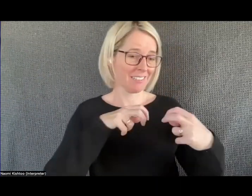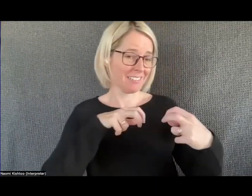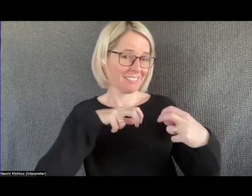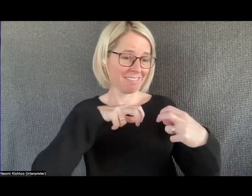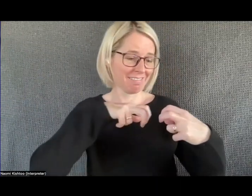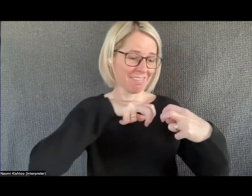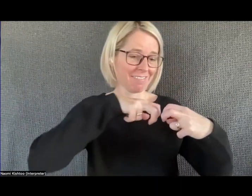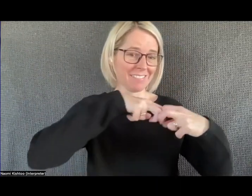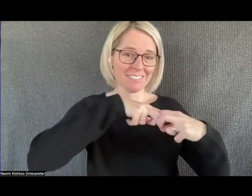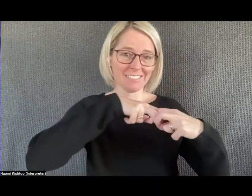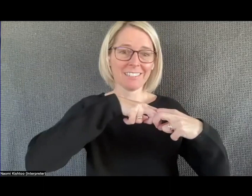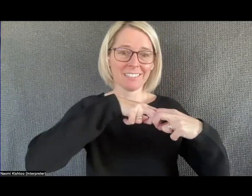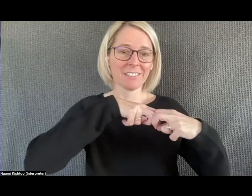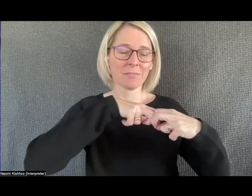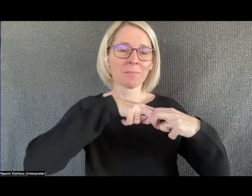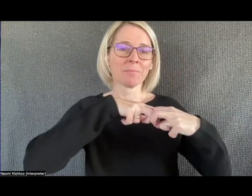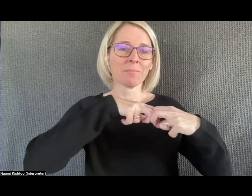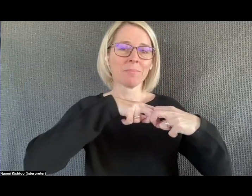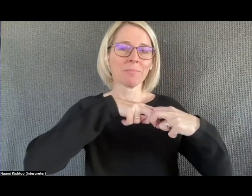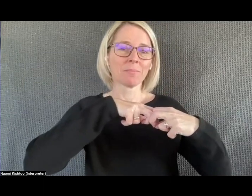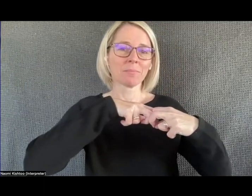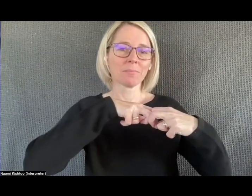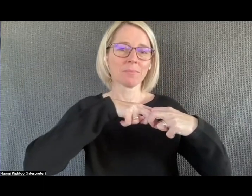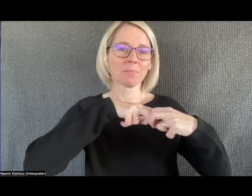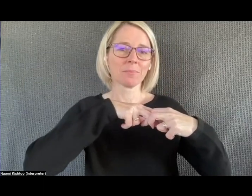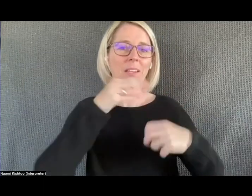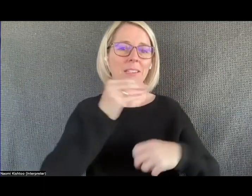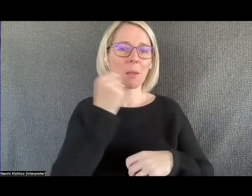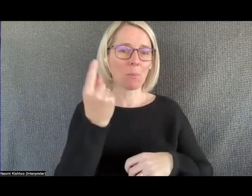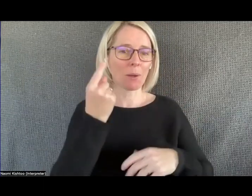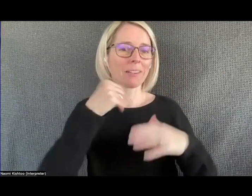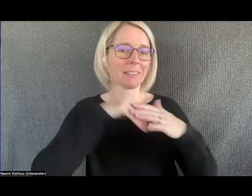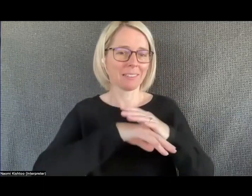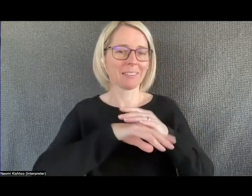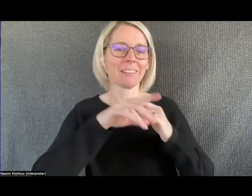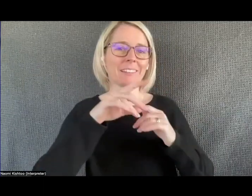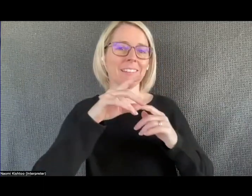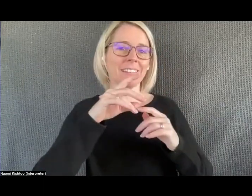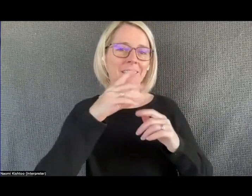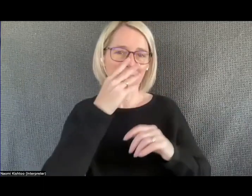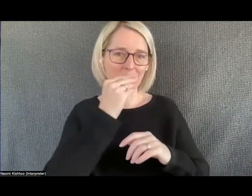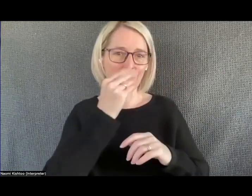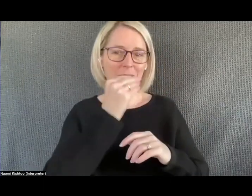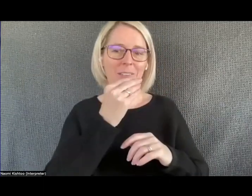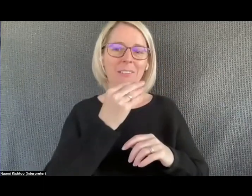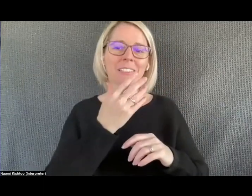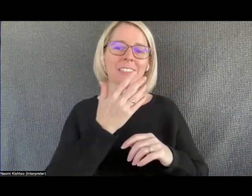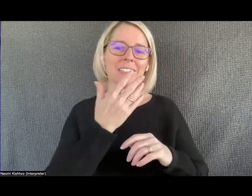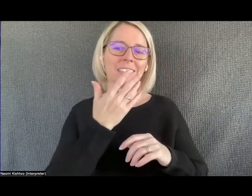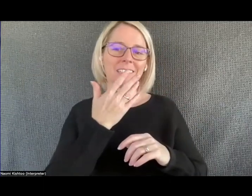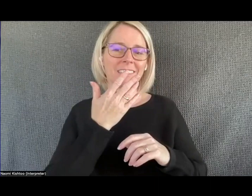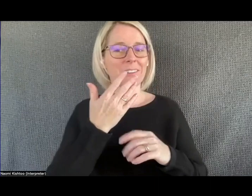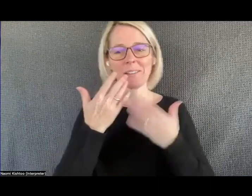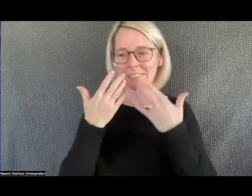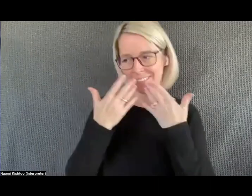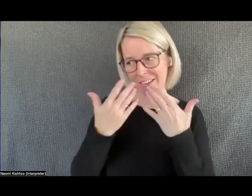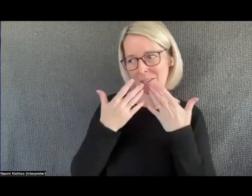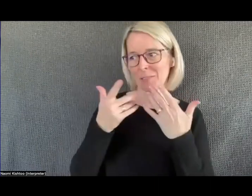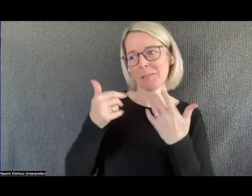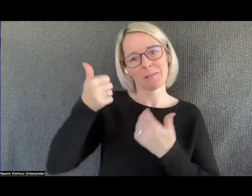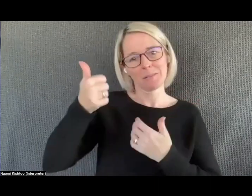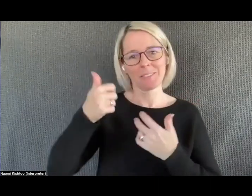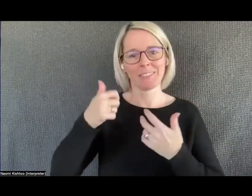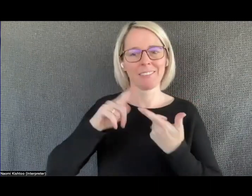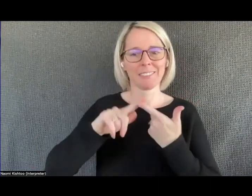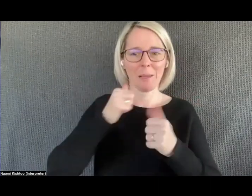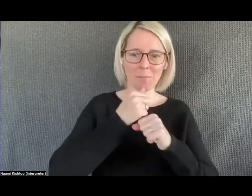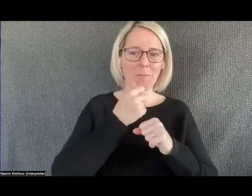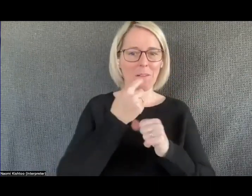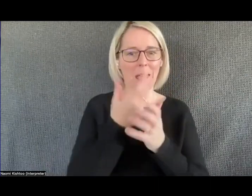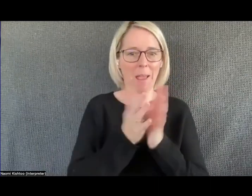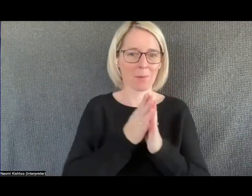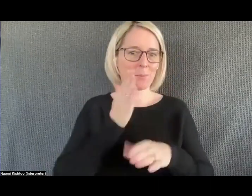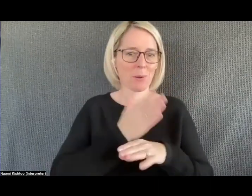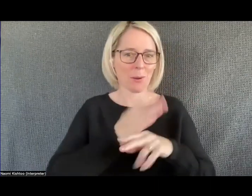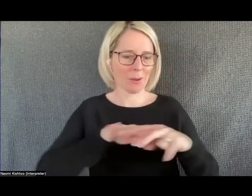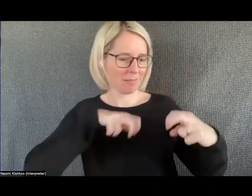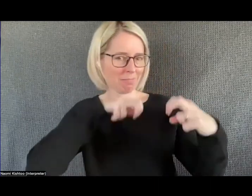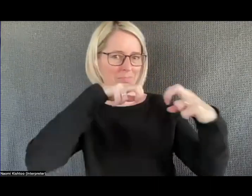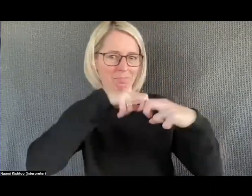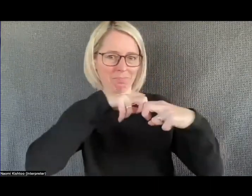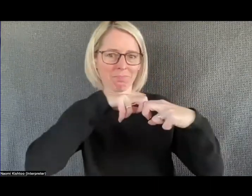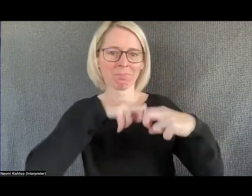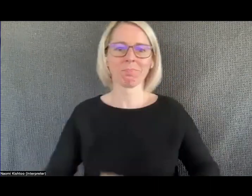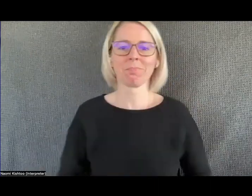They were in the photo. Well, thanks for being a great example.